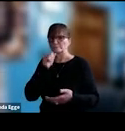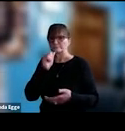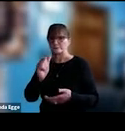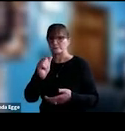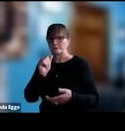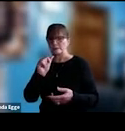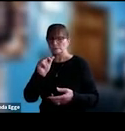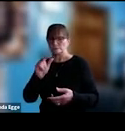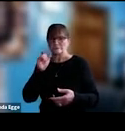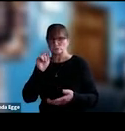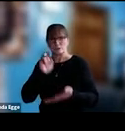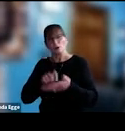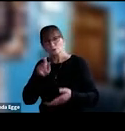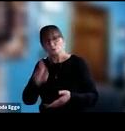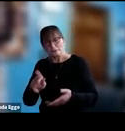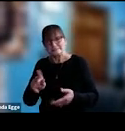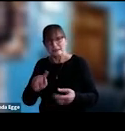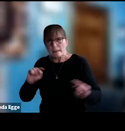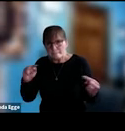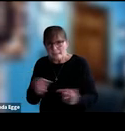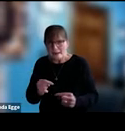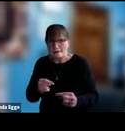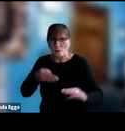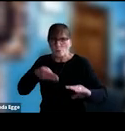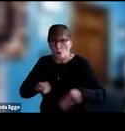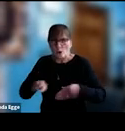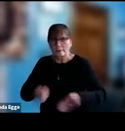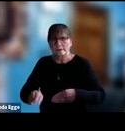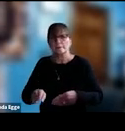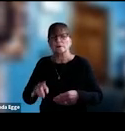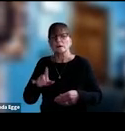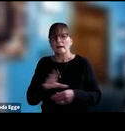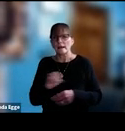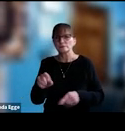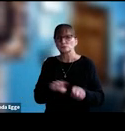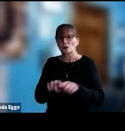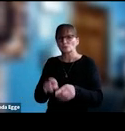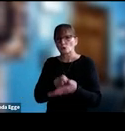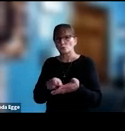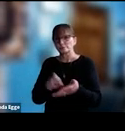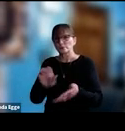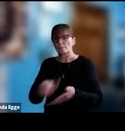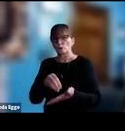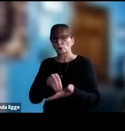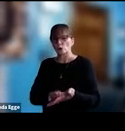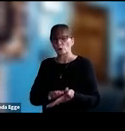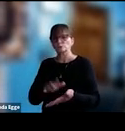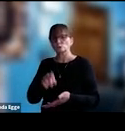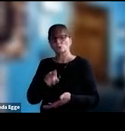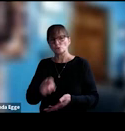as evidence from slow walking and grimacing faces. She also writes some other notes about, so you are as a writer,